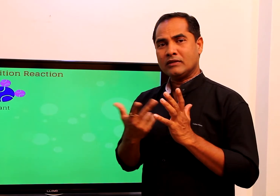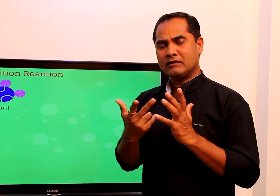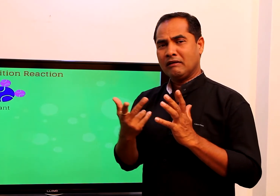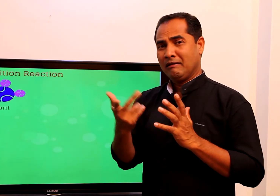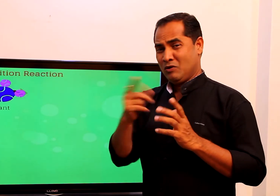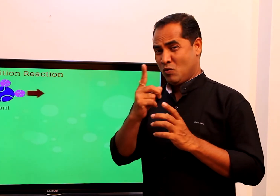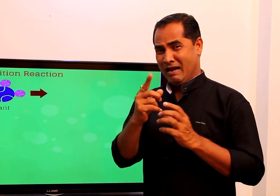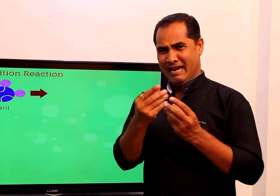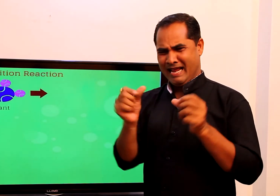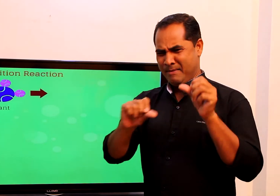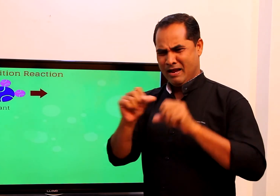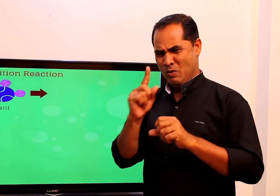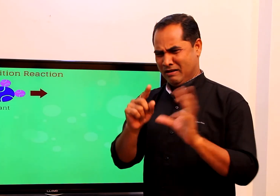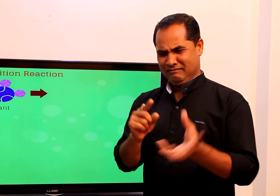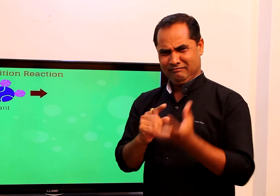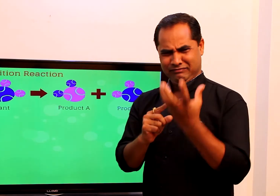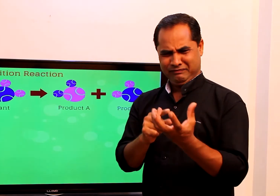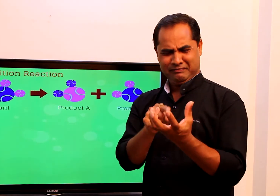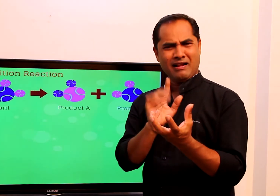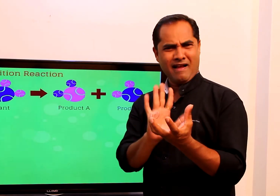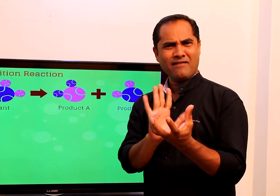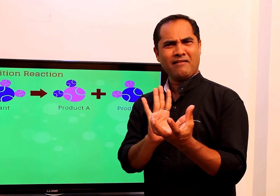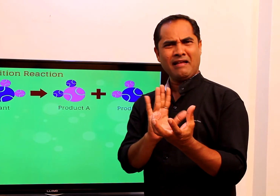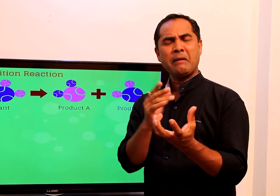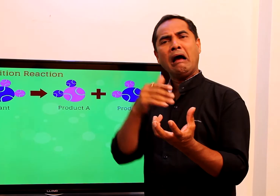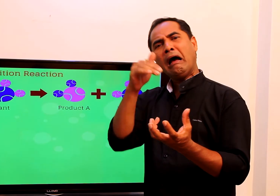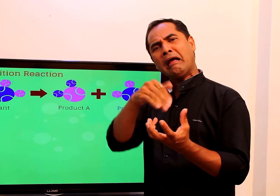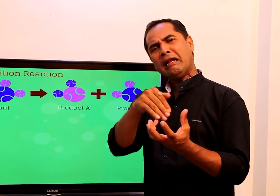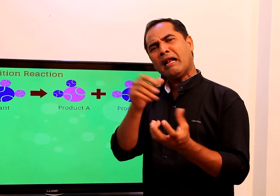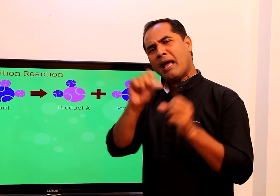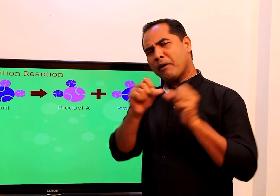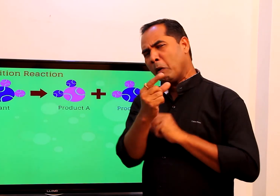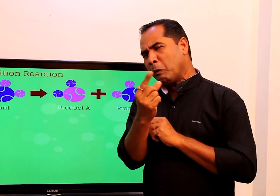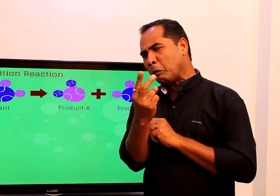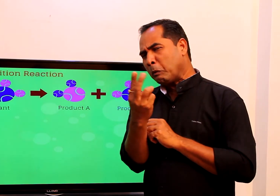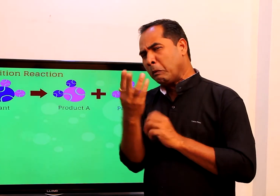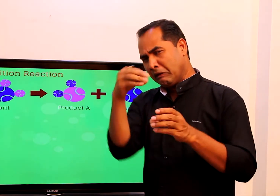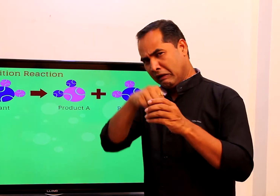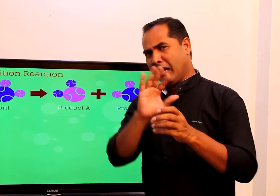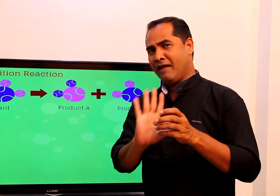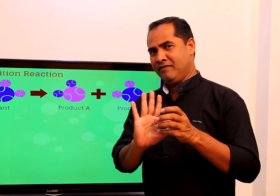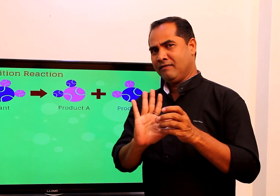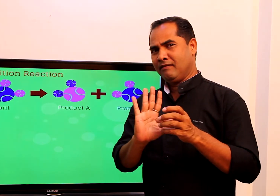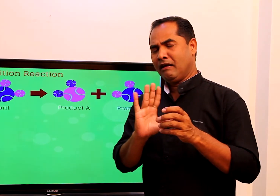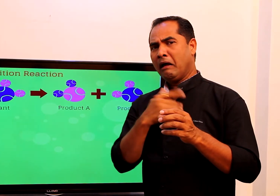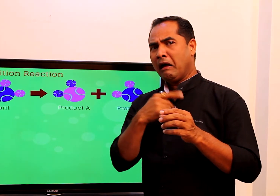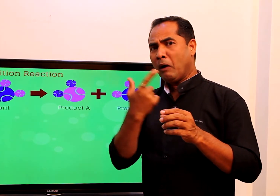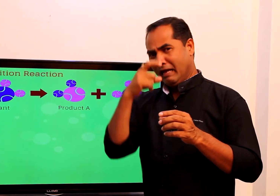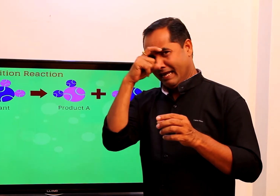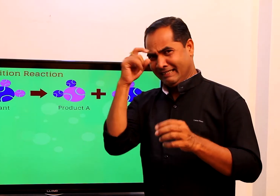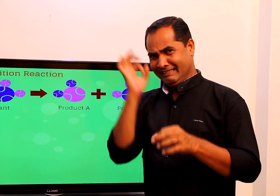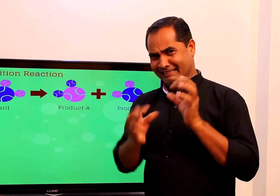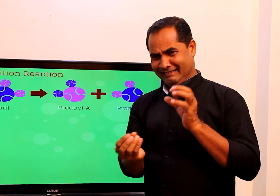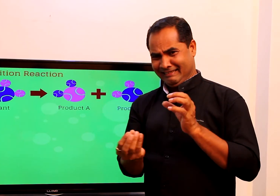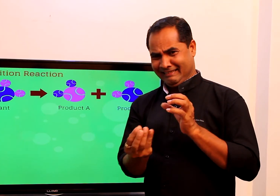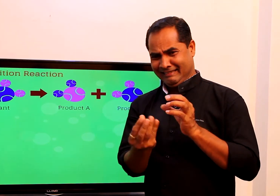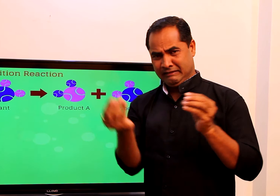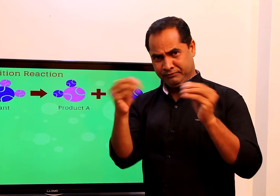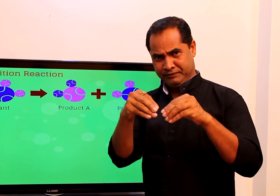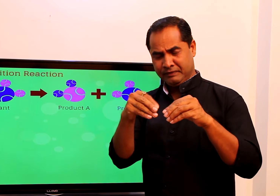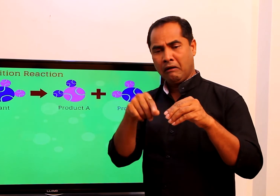What does it mean? - that we have one reactant and inside, after applying heat,